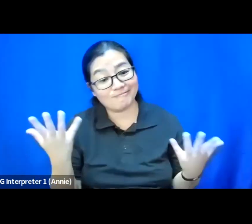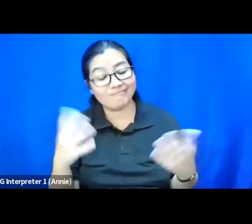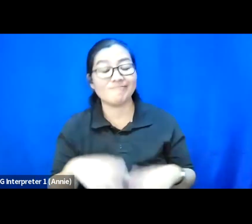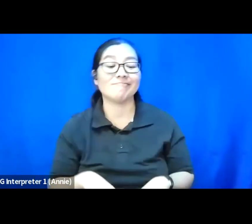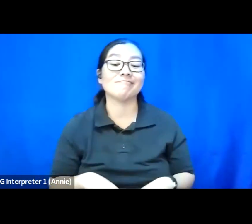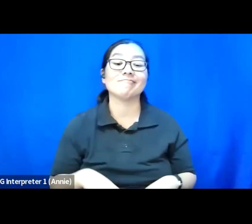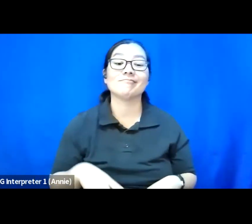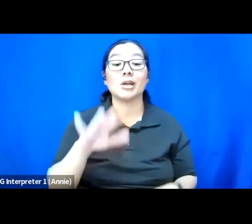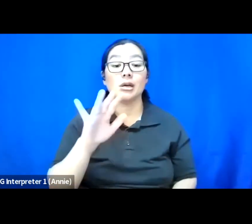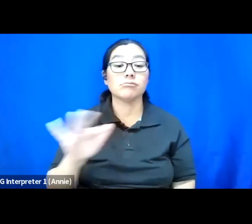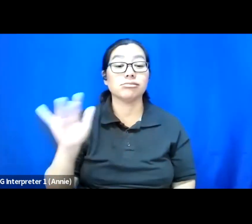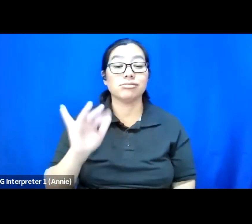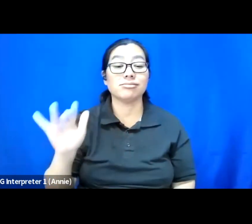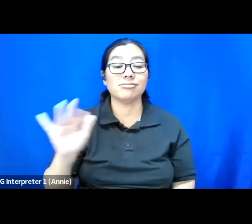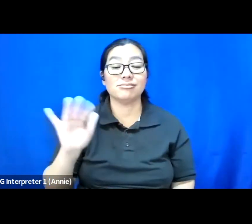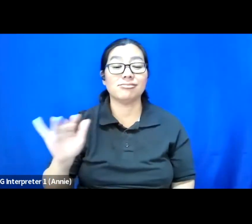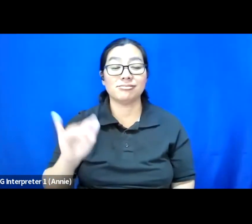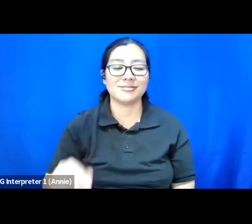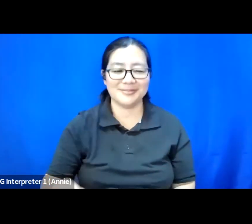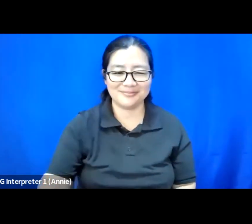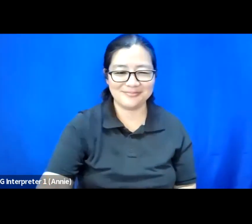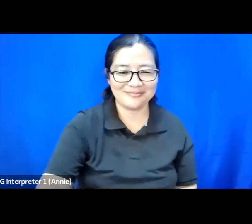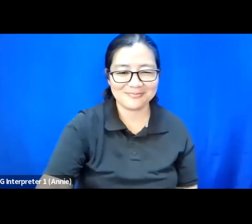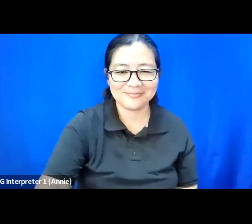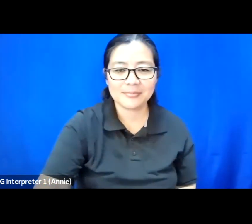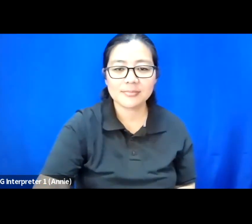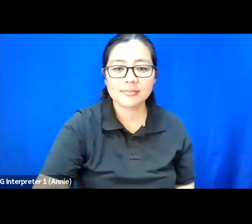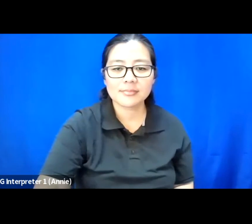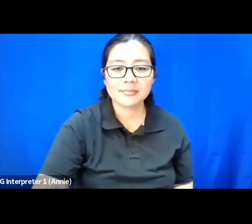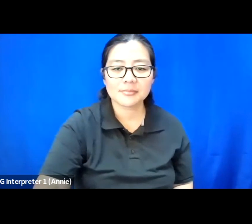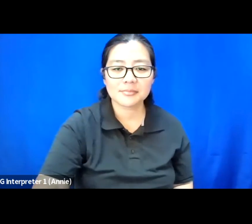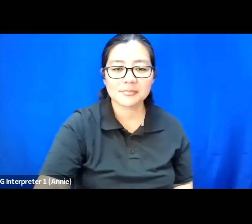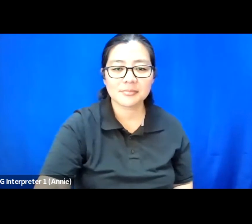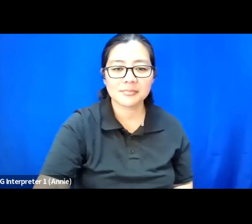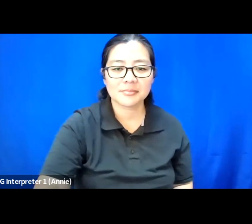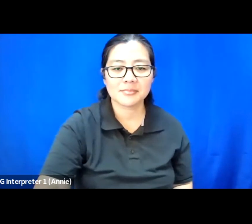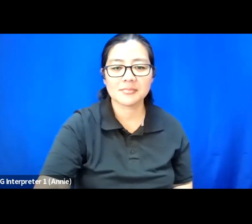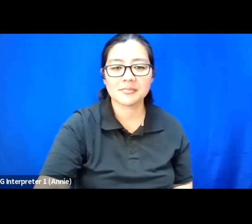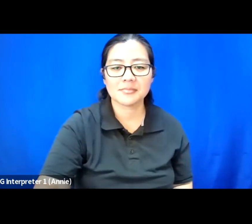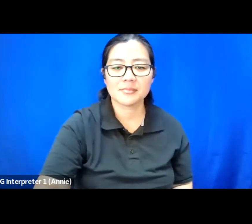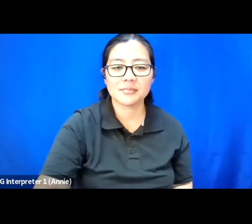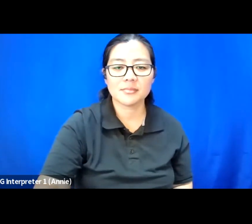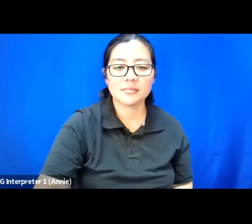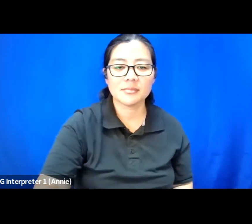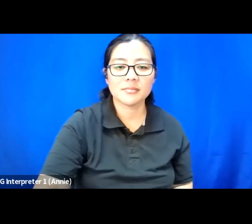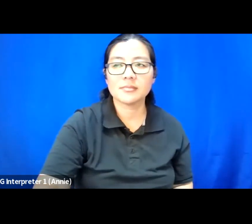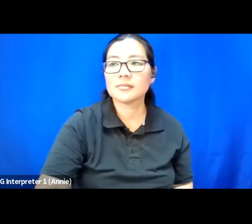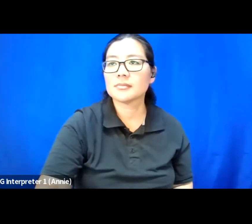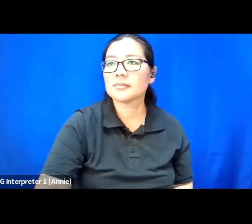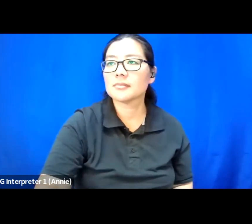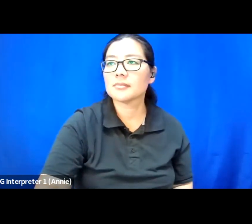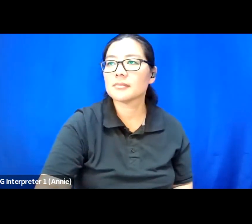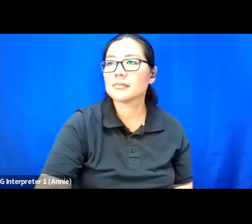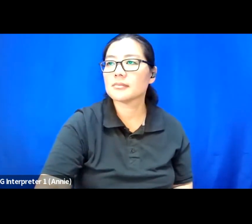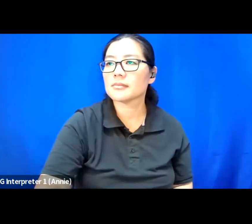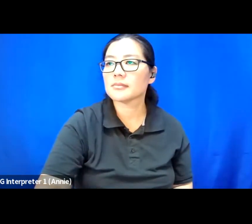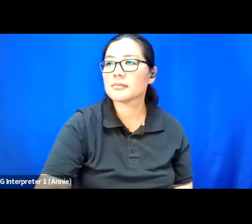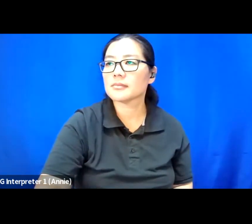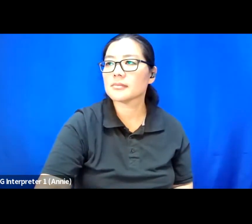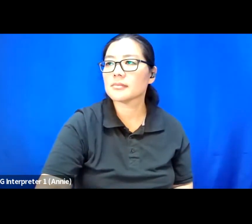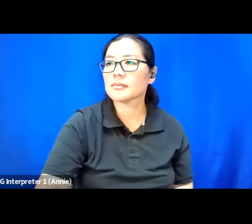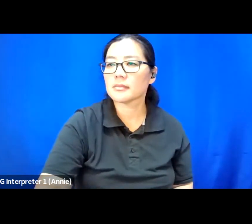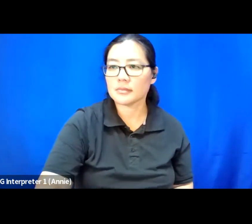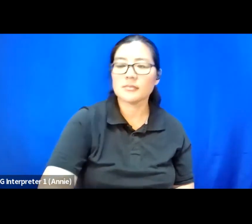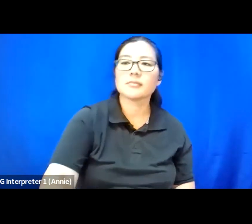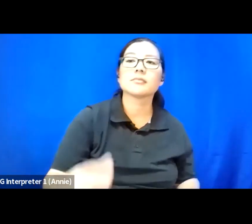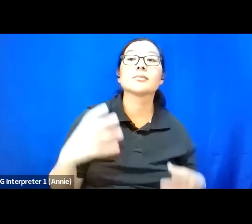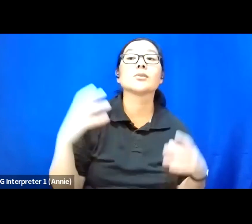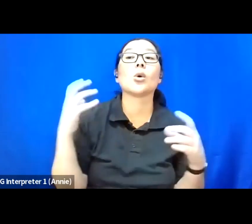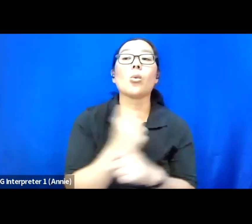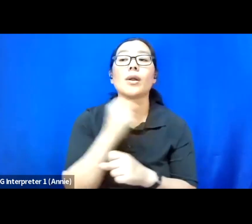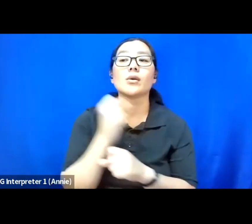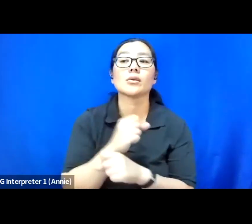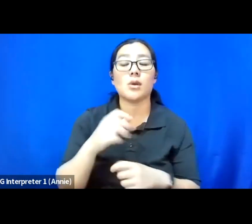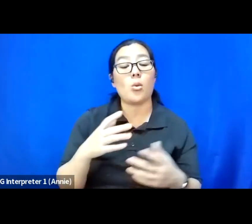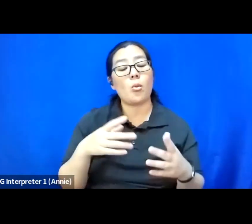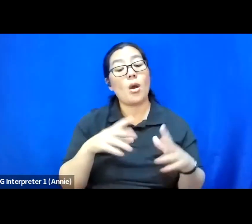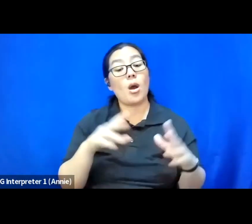The winners of "The Collected Schizophrenias" essays -- Yvonne Lui -- Ruth Cho --